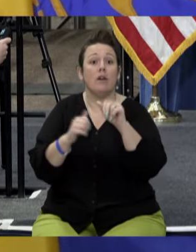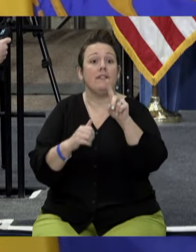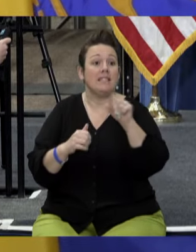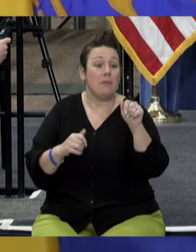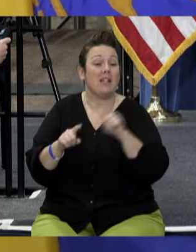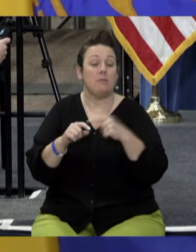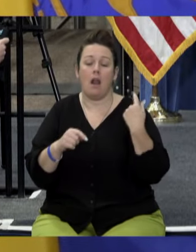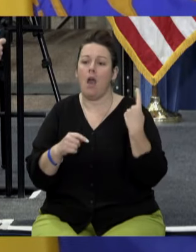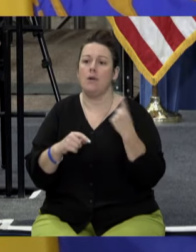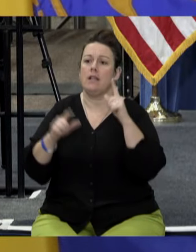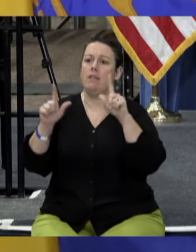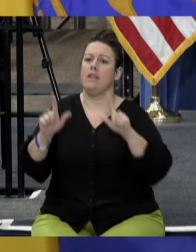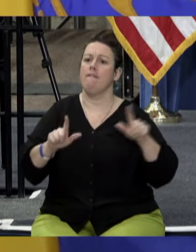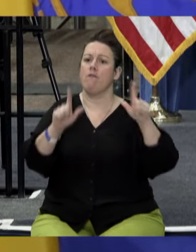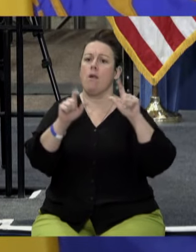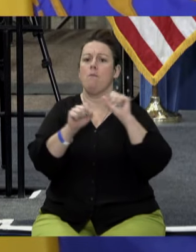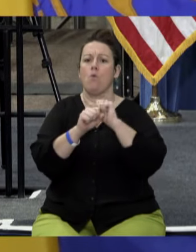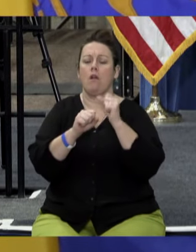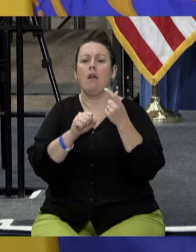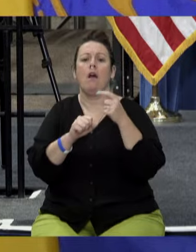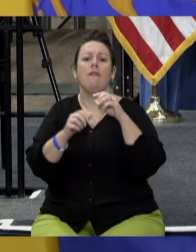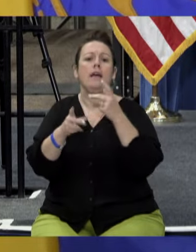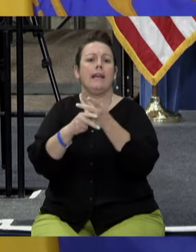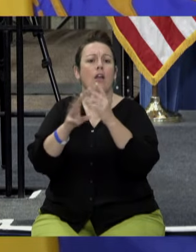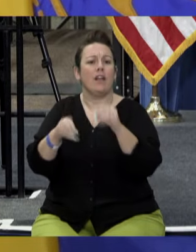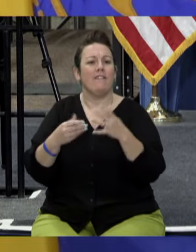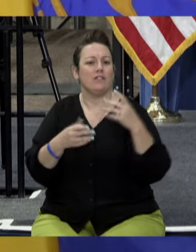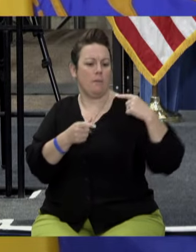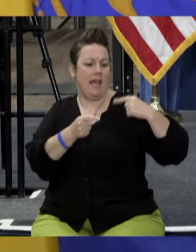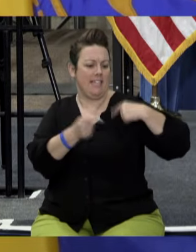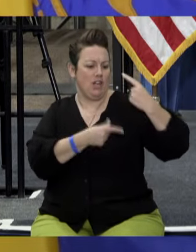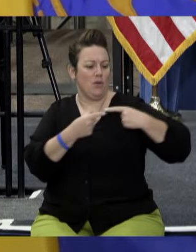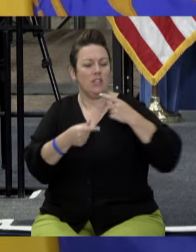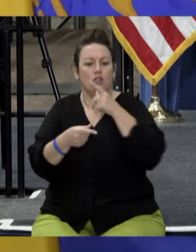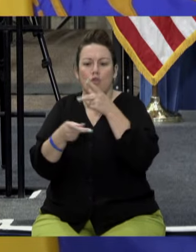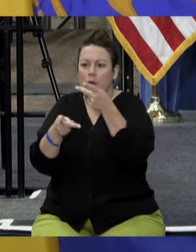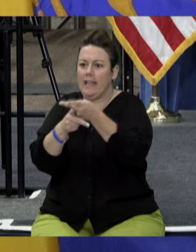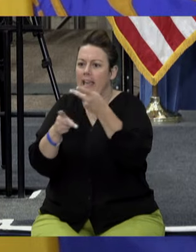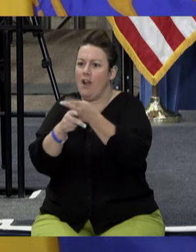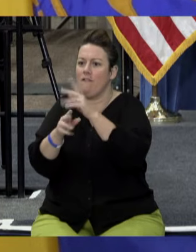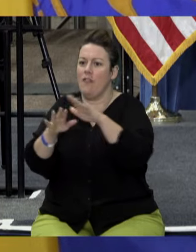framework of caregivers of that generation who are caring for their parents as they age.